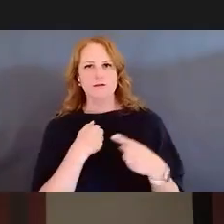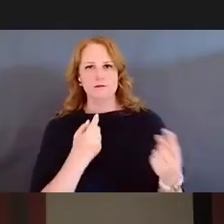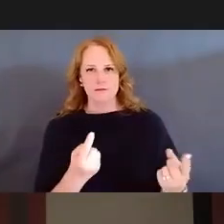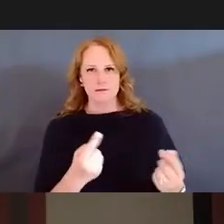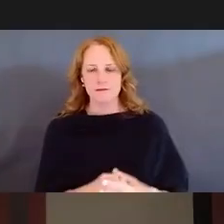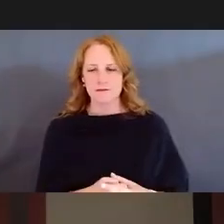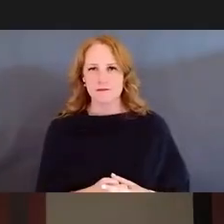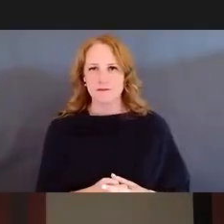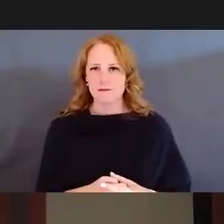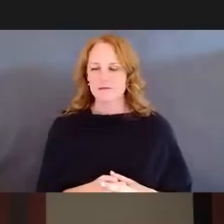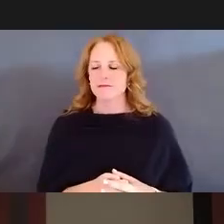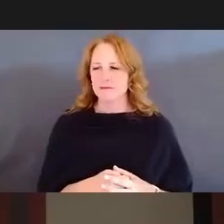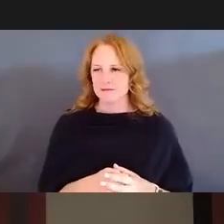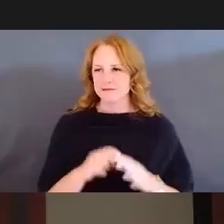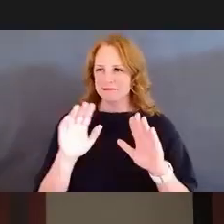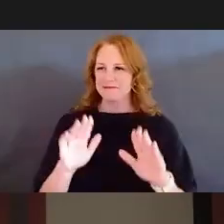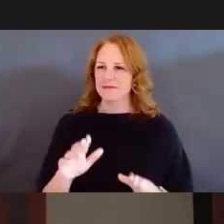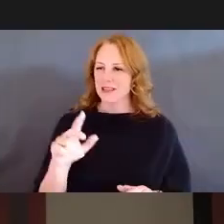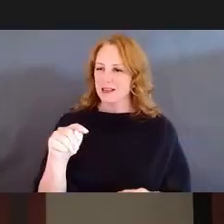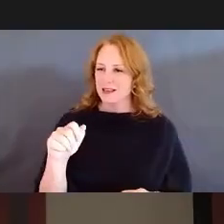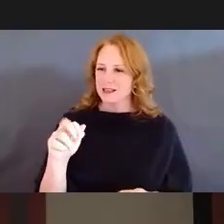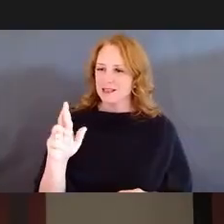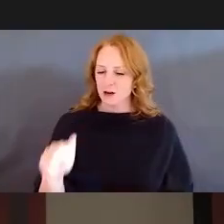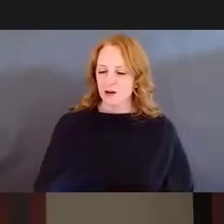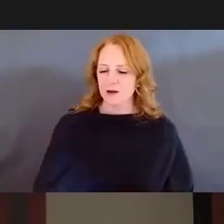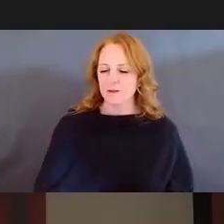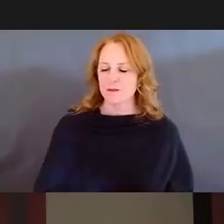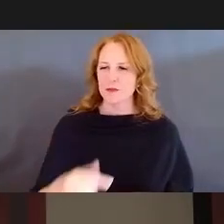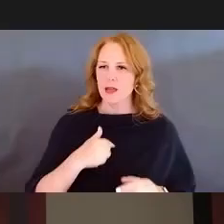Excellent. So, Tara, um glad to be here with you today. Um can you tell us a little